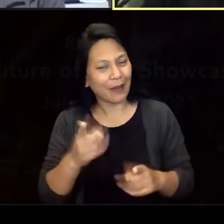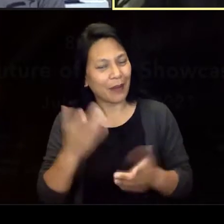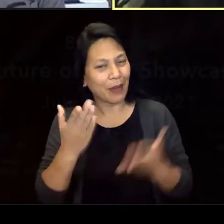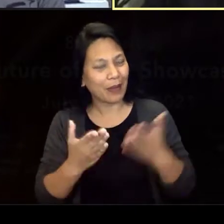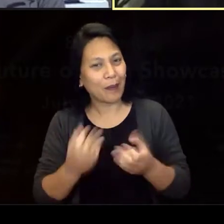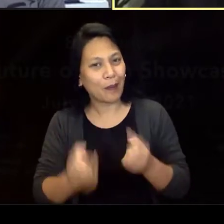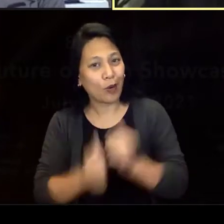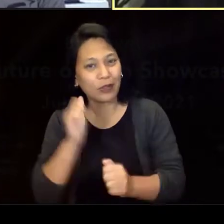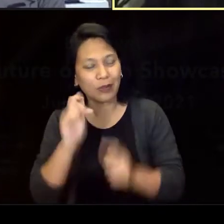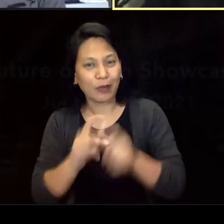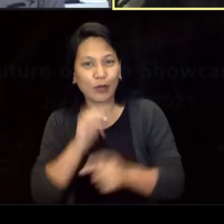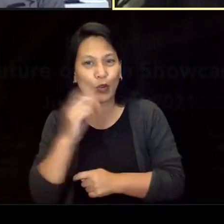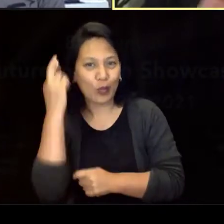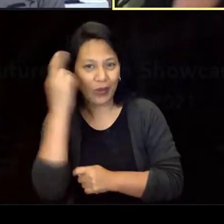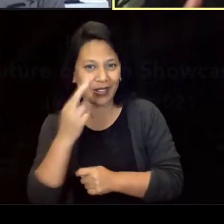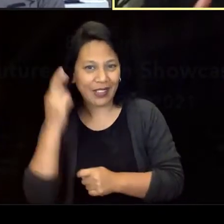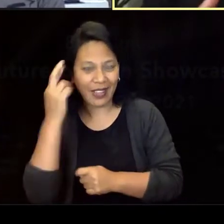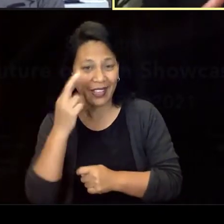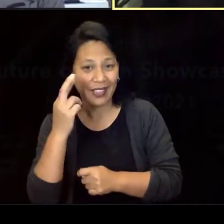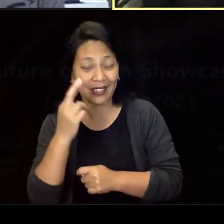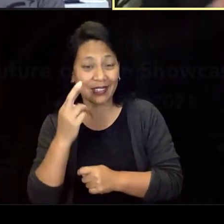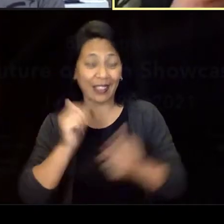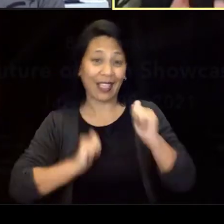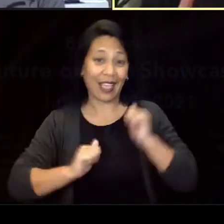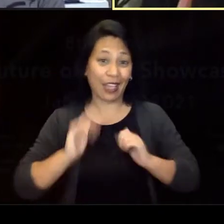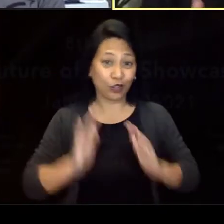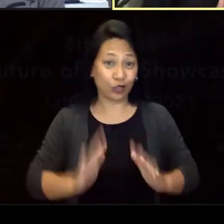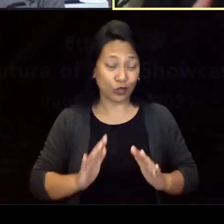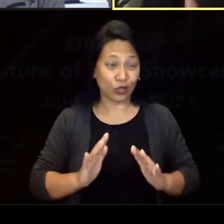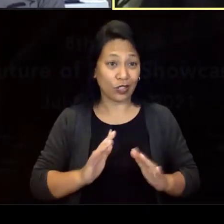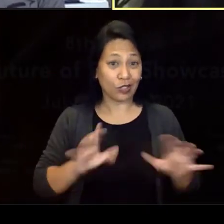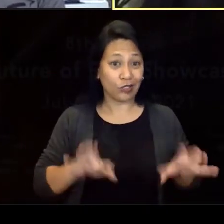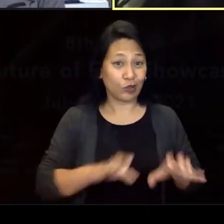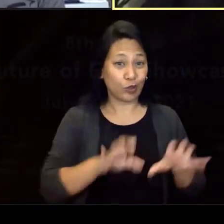And that is generally supposed to be covered by production.